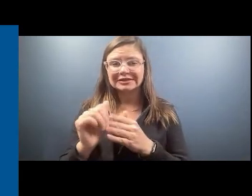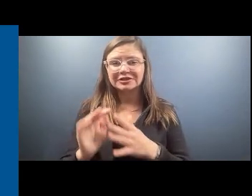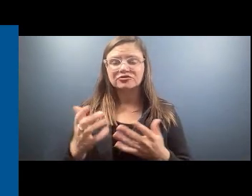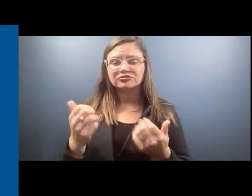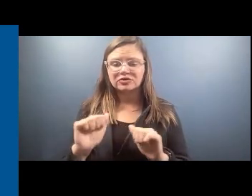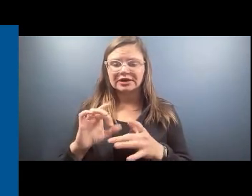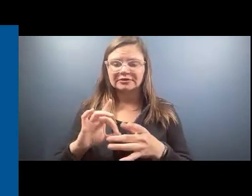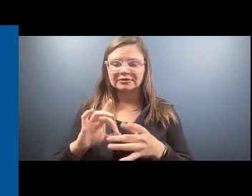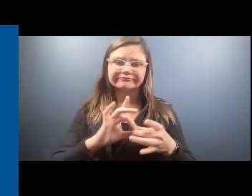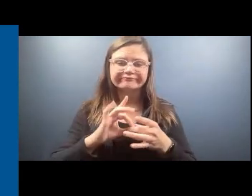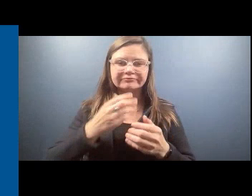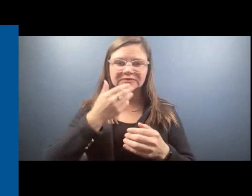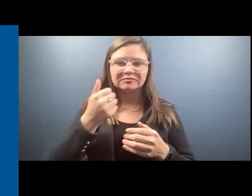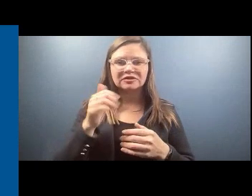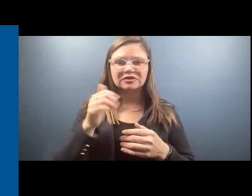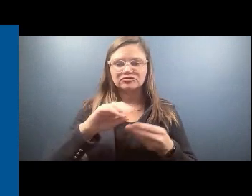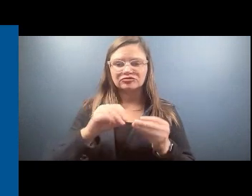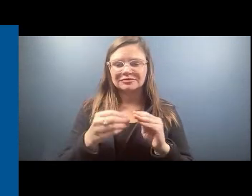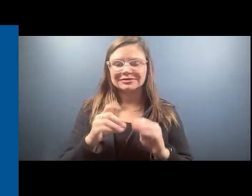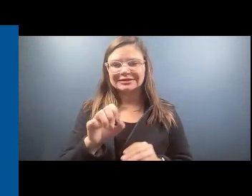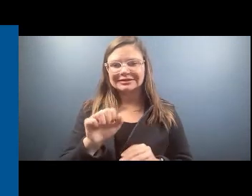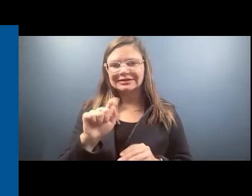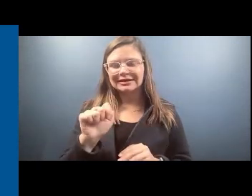coordinate direct care workforce data across agencies,